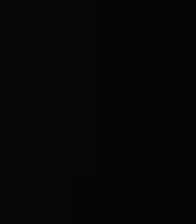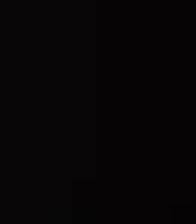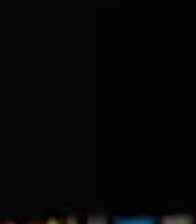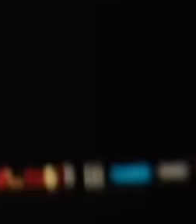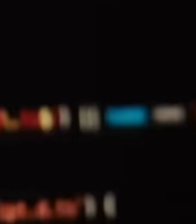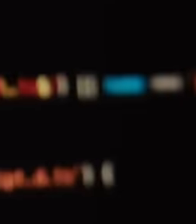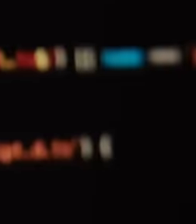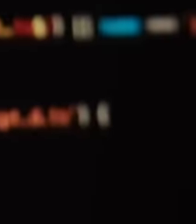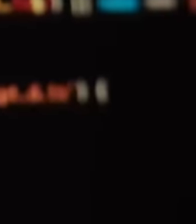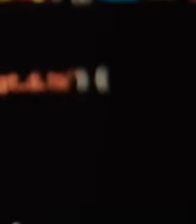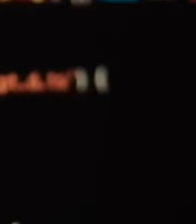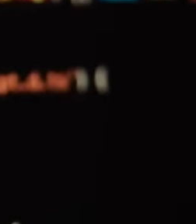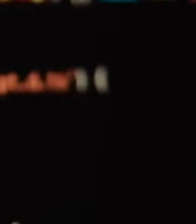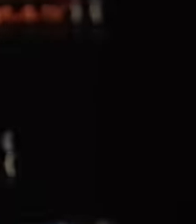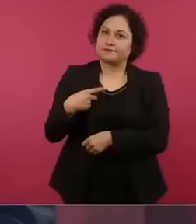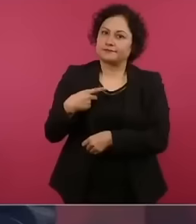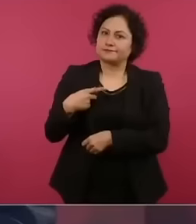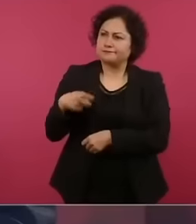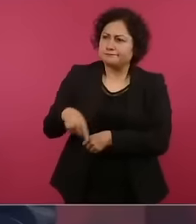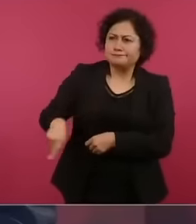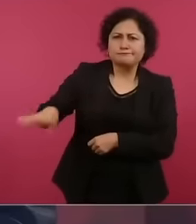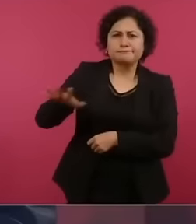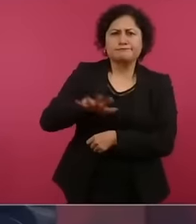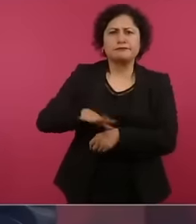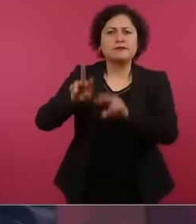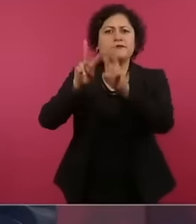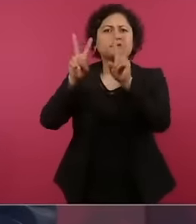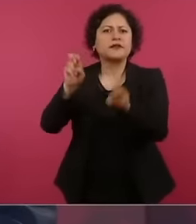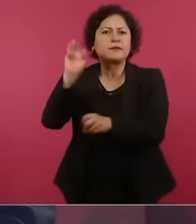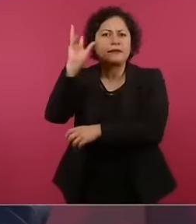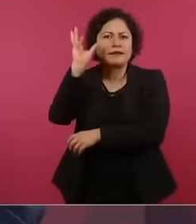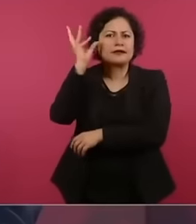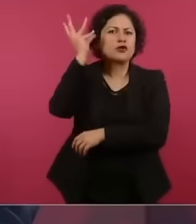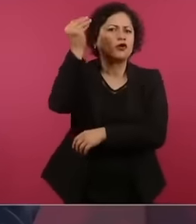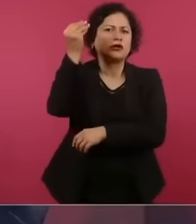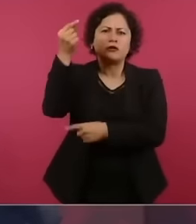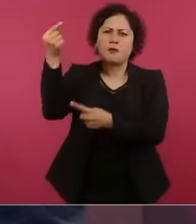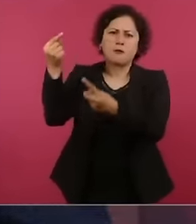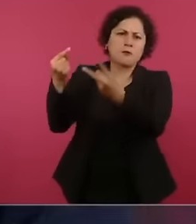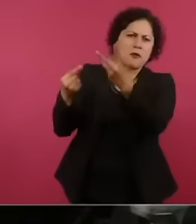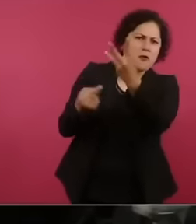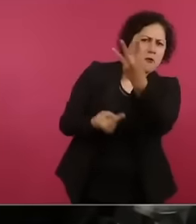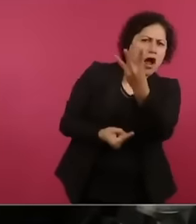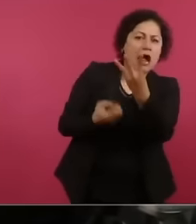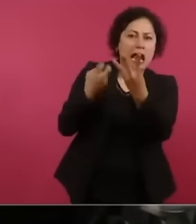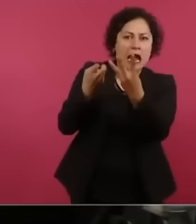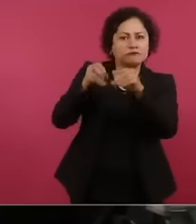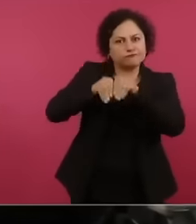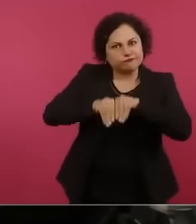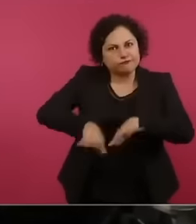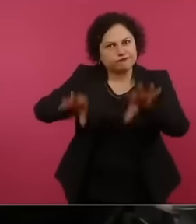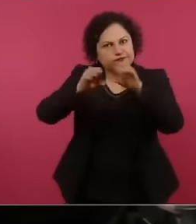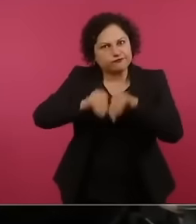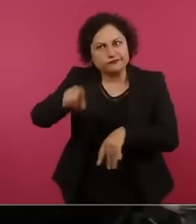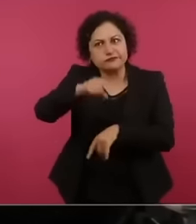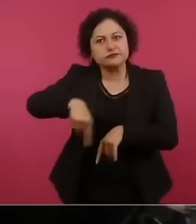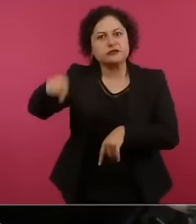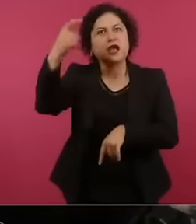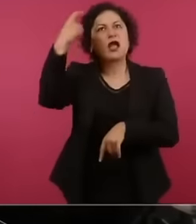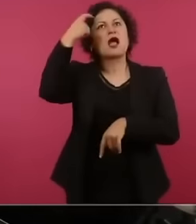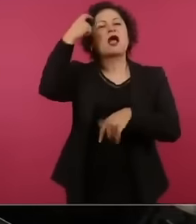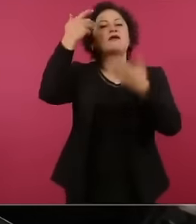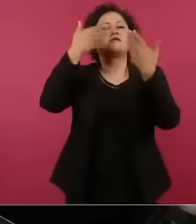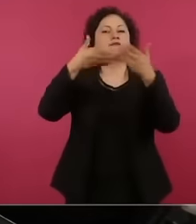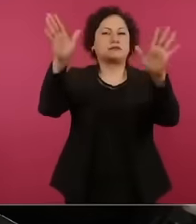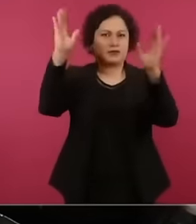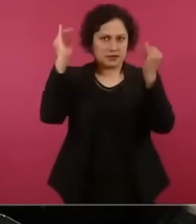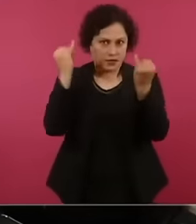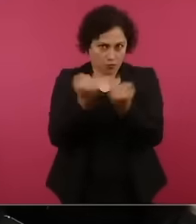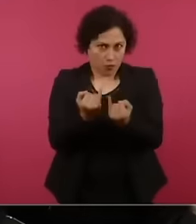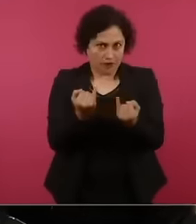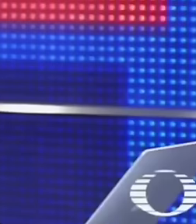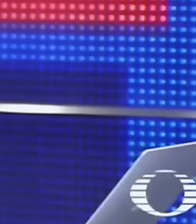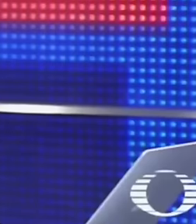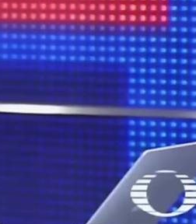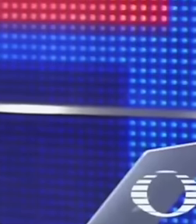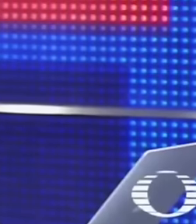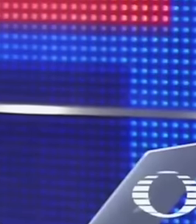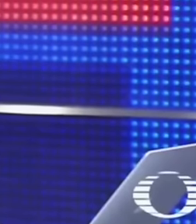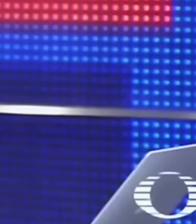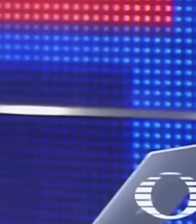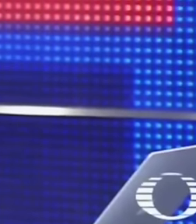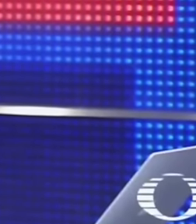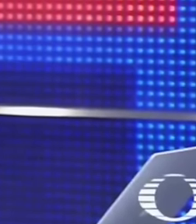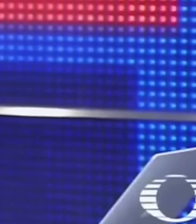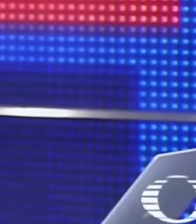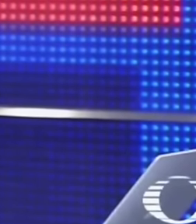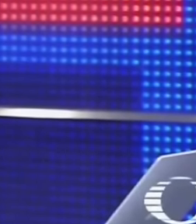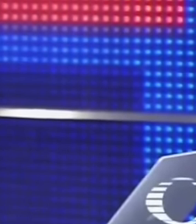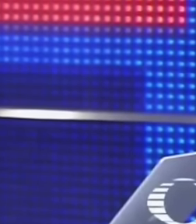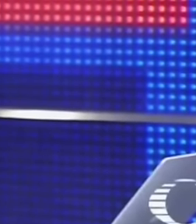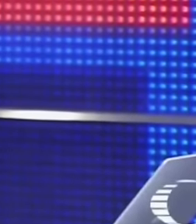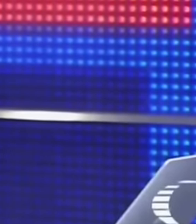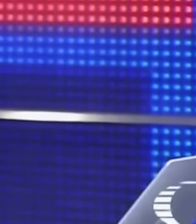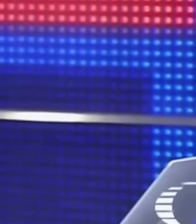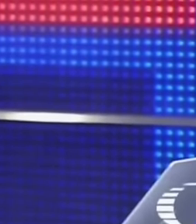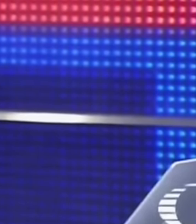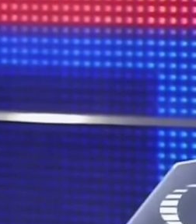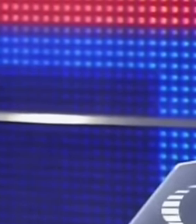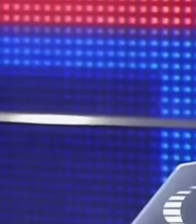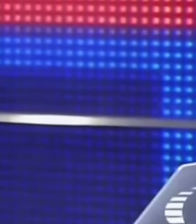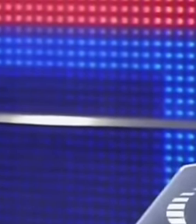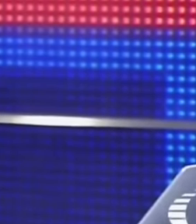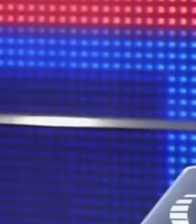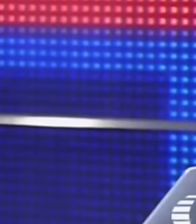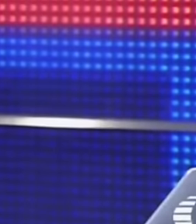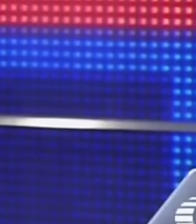and above all that we act in a cautious manner before we believed everything about the